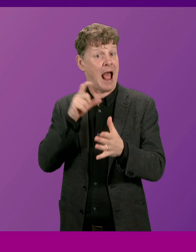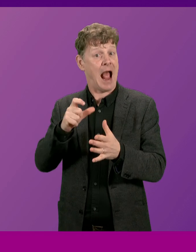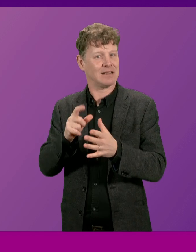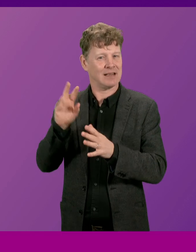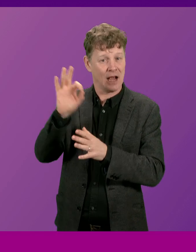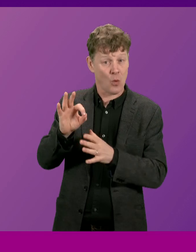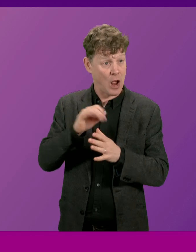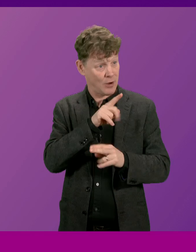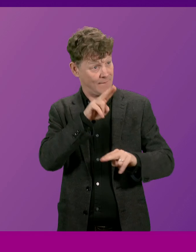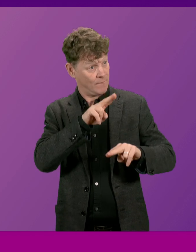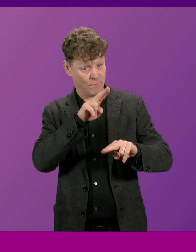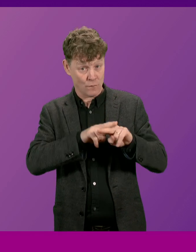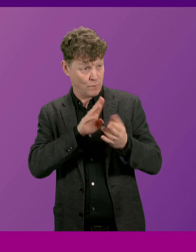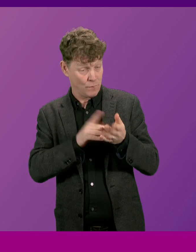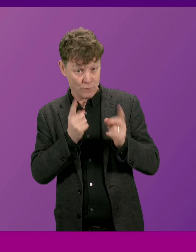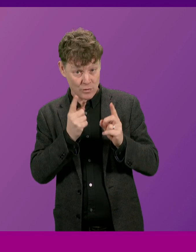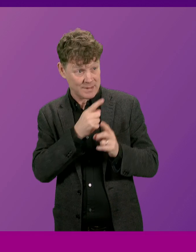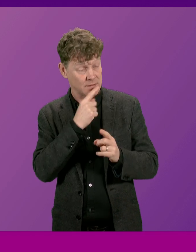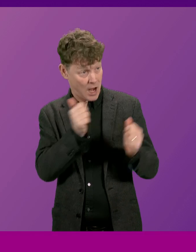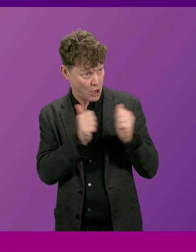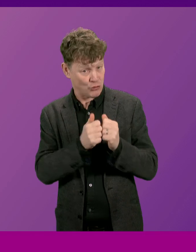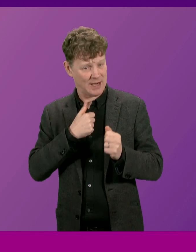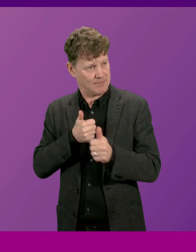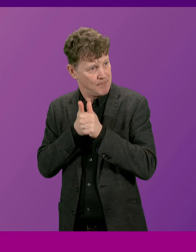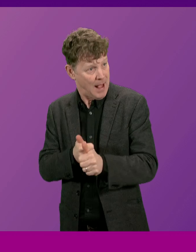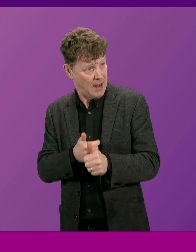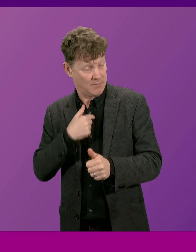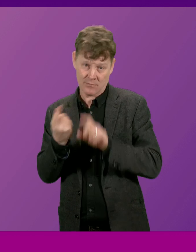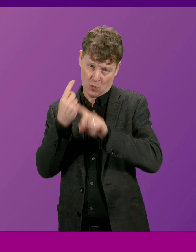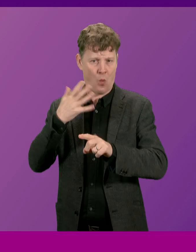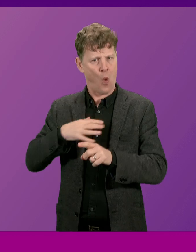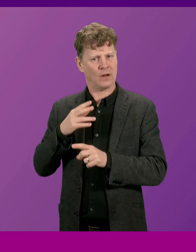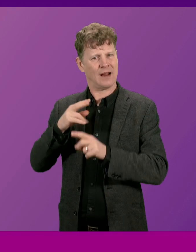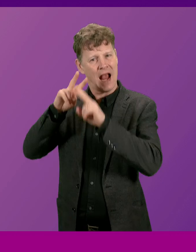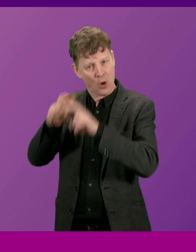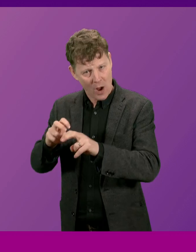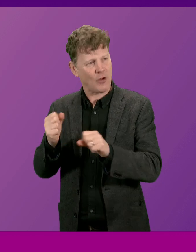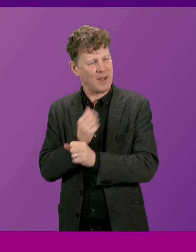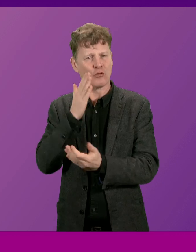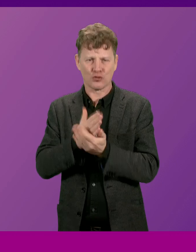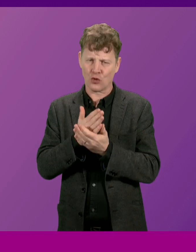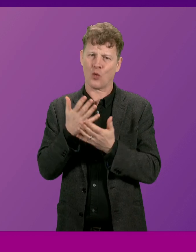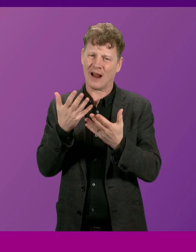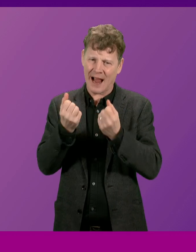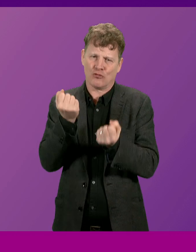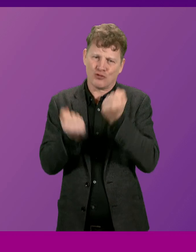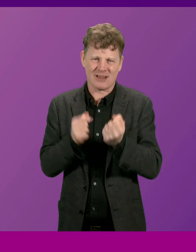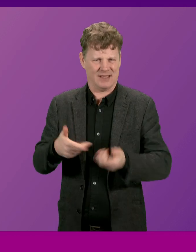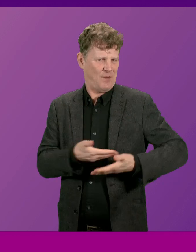my calls for that inquiry and ensure that every effort is made to secure justice for baby J?